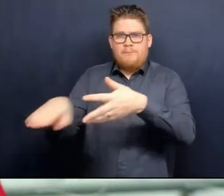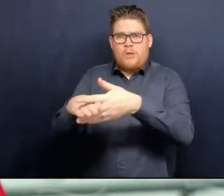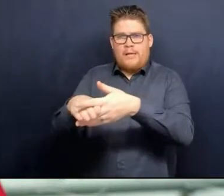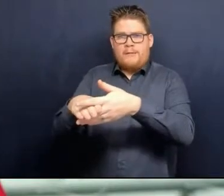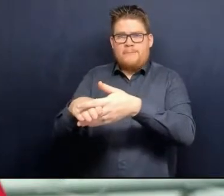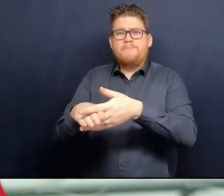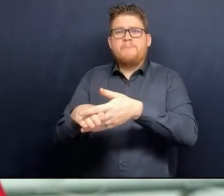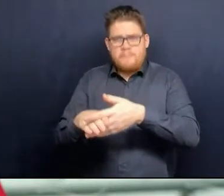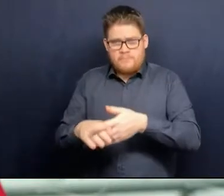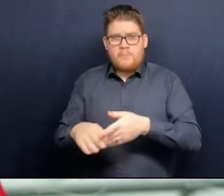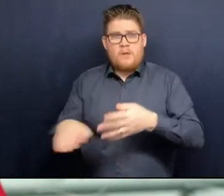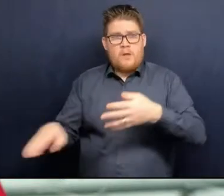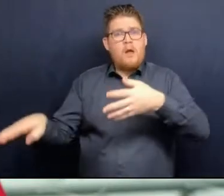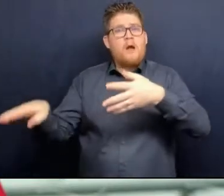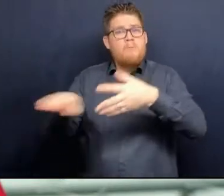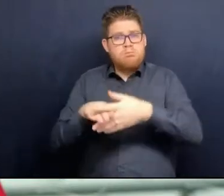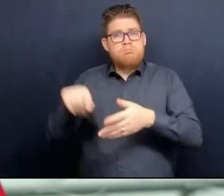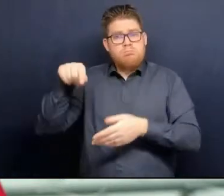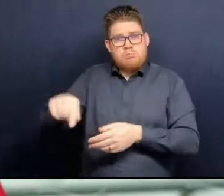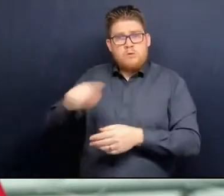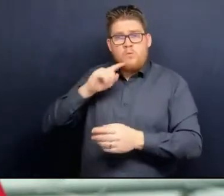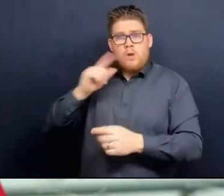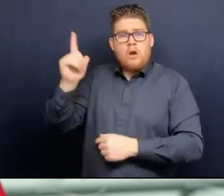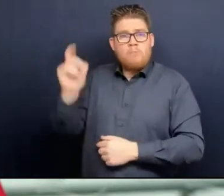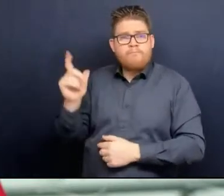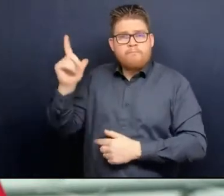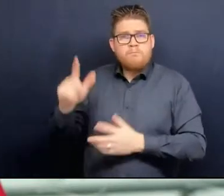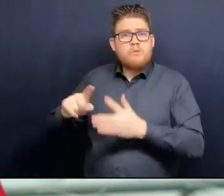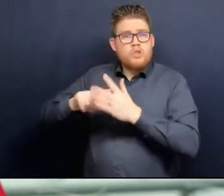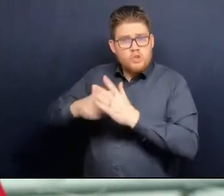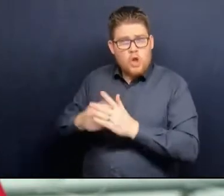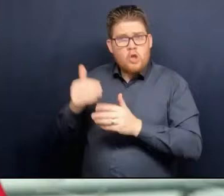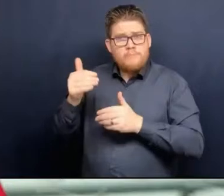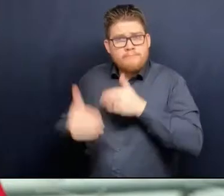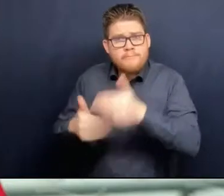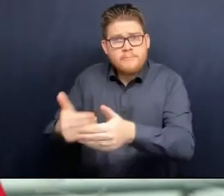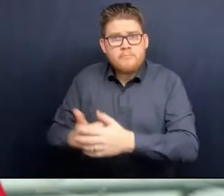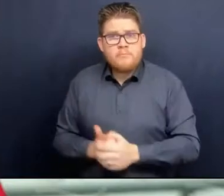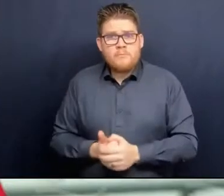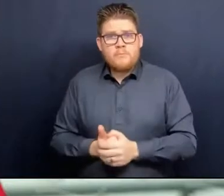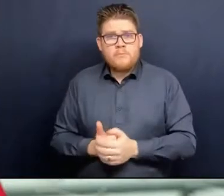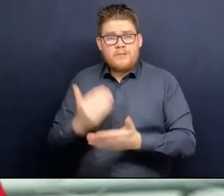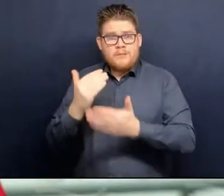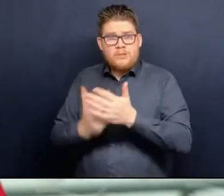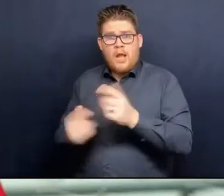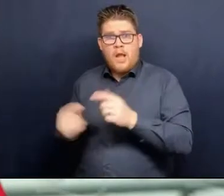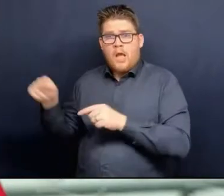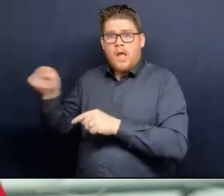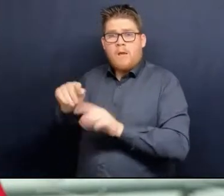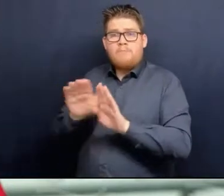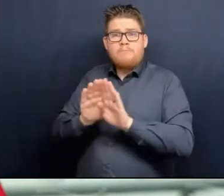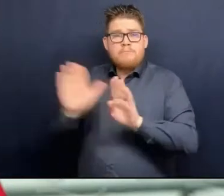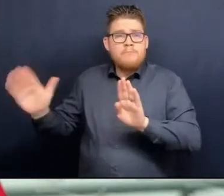, um, pressure on changing the rules because we may have an influx and bc from people from